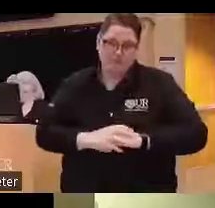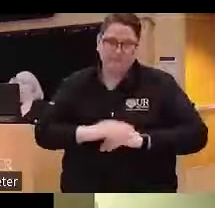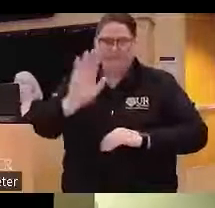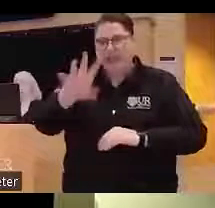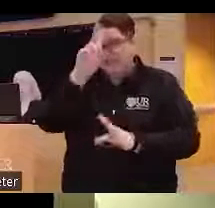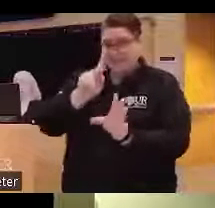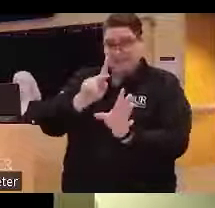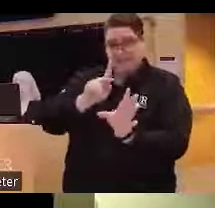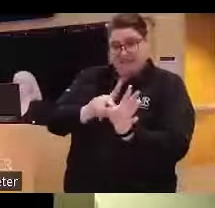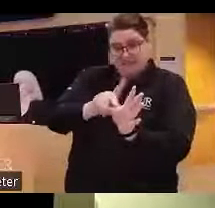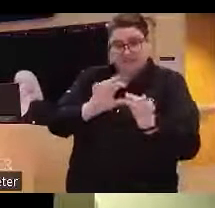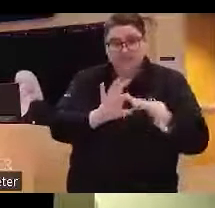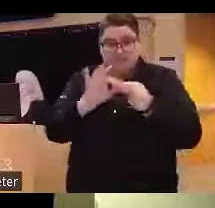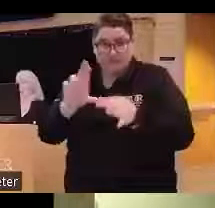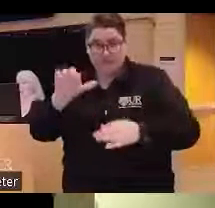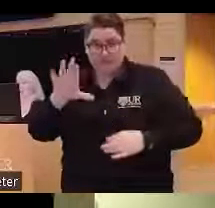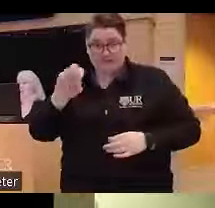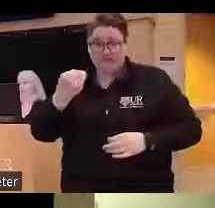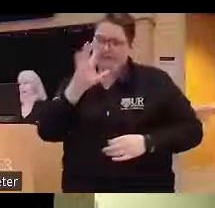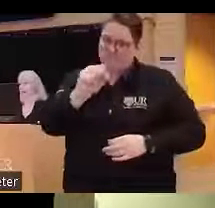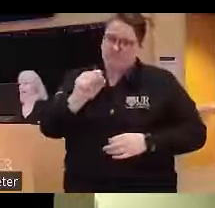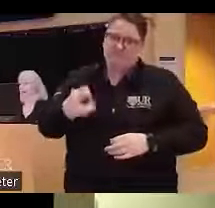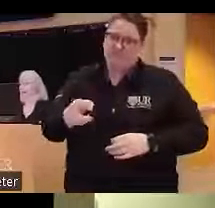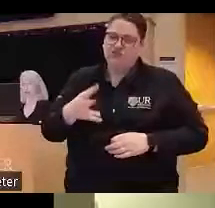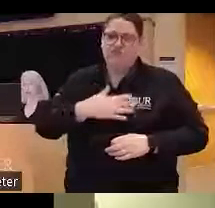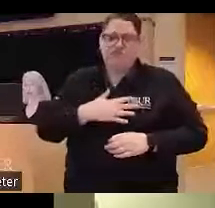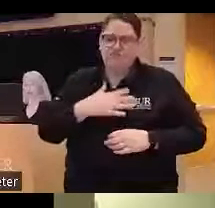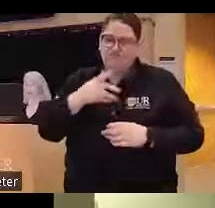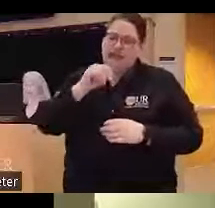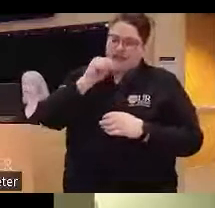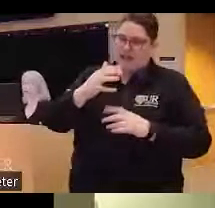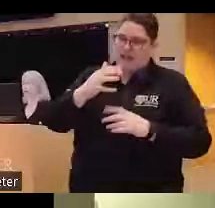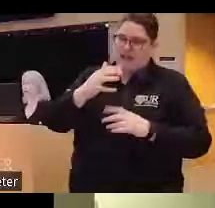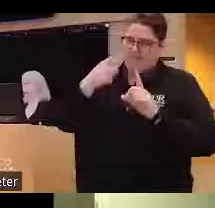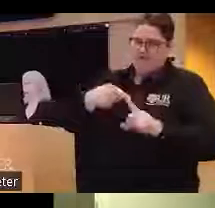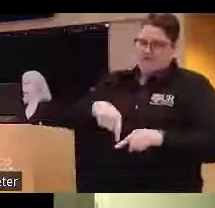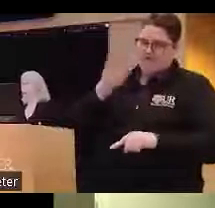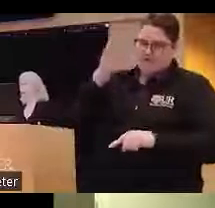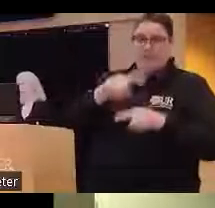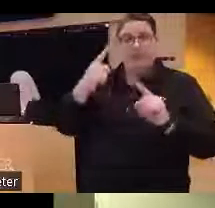history of racism not the point of this talk but there was someone Samuel cartright in 1950